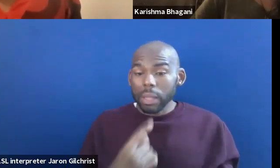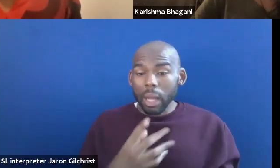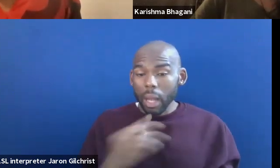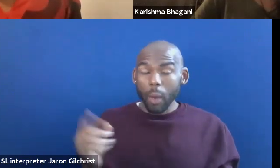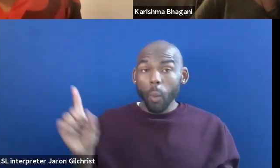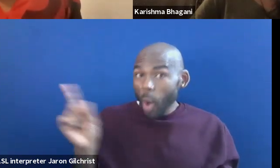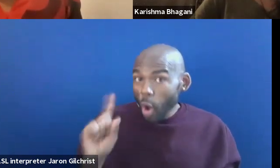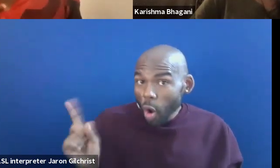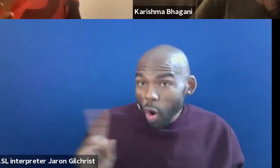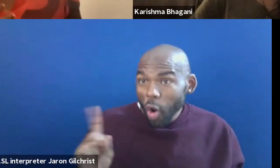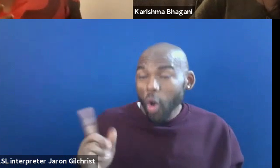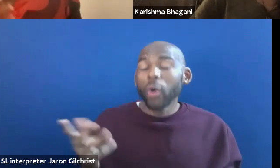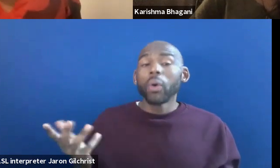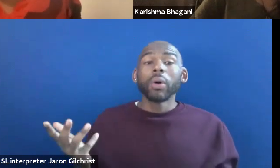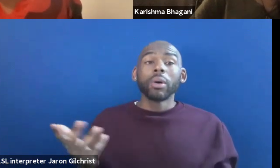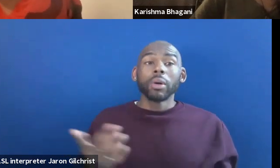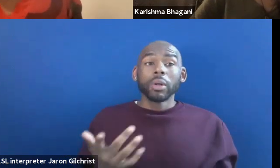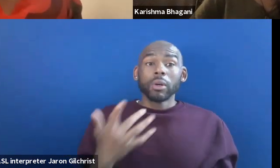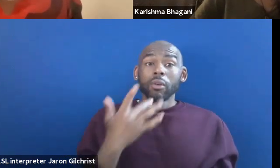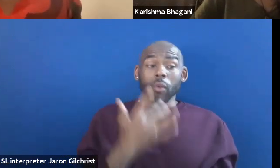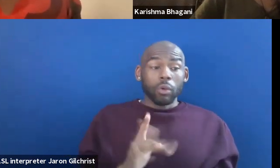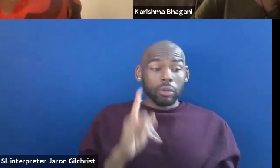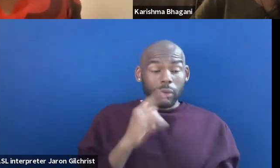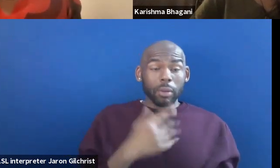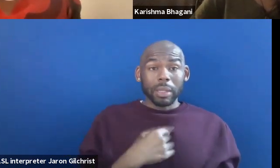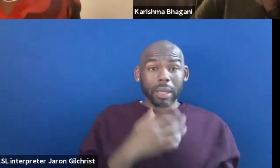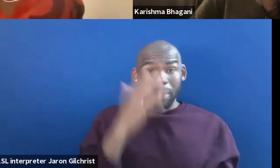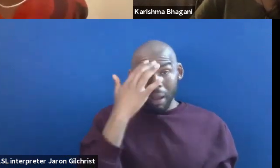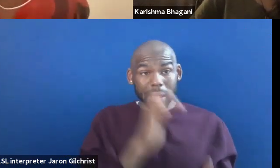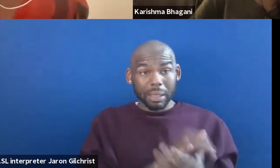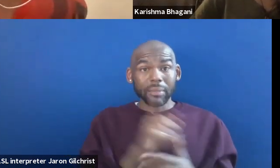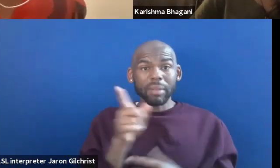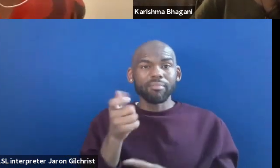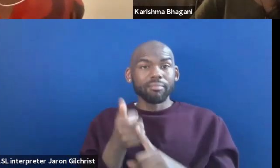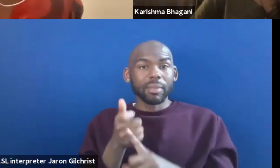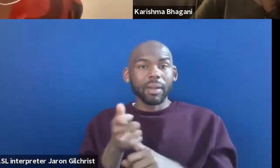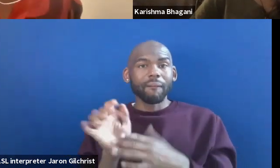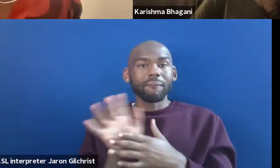So what was fortunate for me is that my husband is a film director, you know,